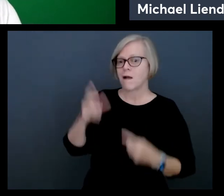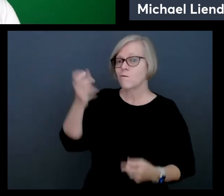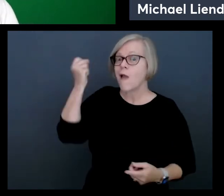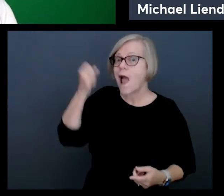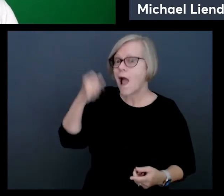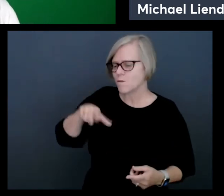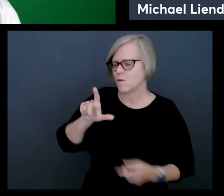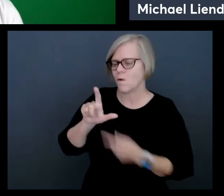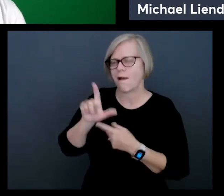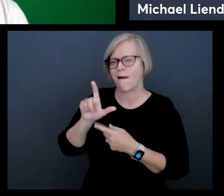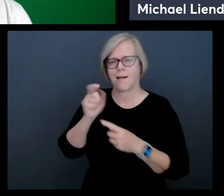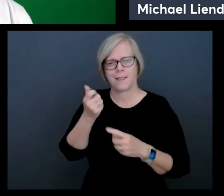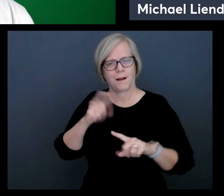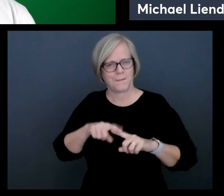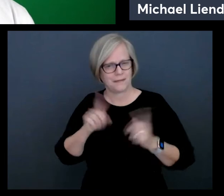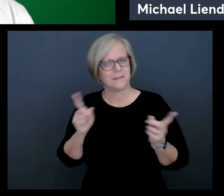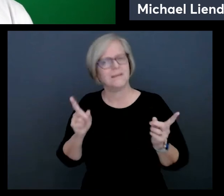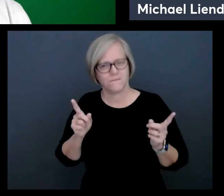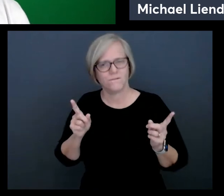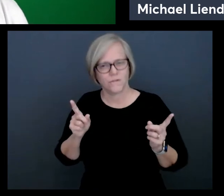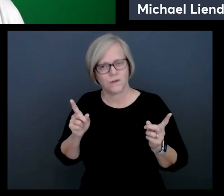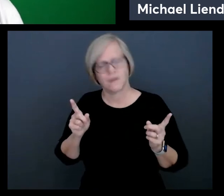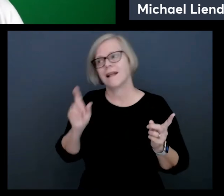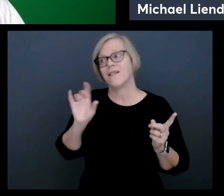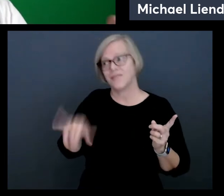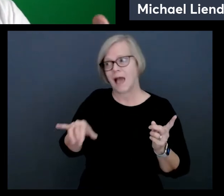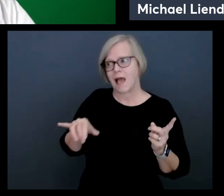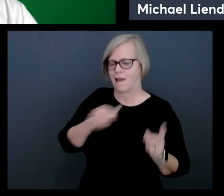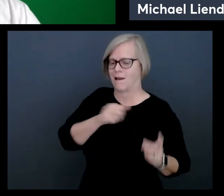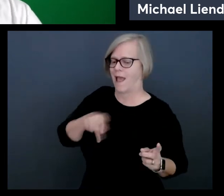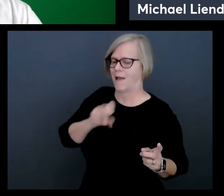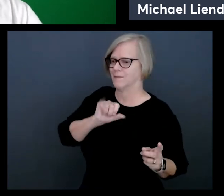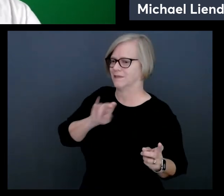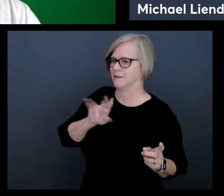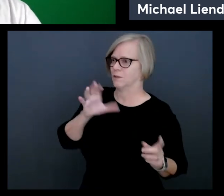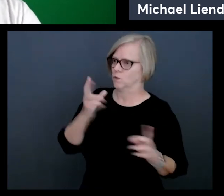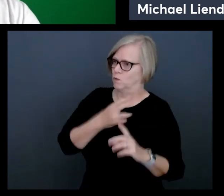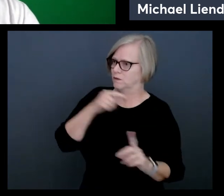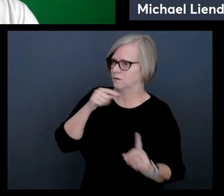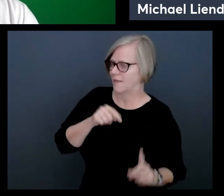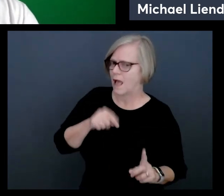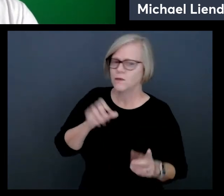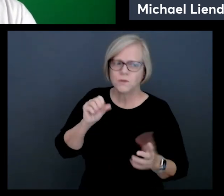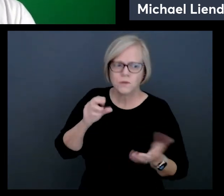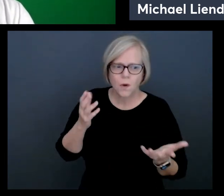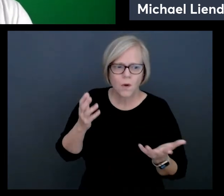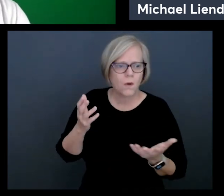but GraphQL is a little bit different, and that's primarily what AppSync is using, right?